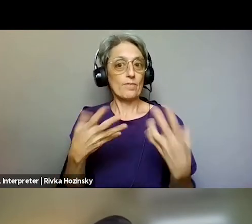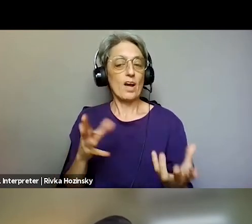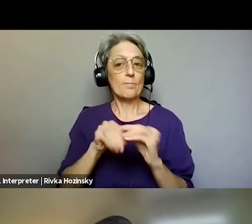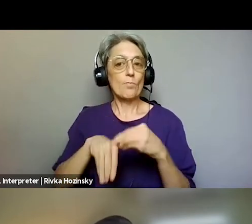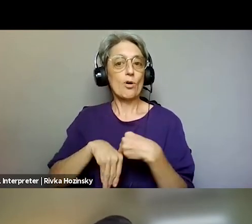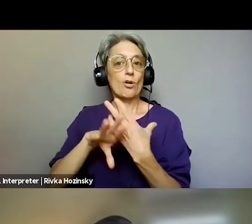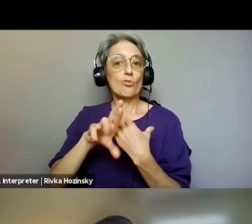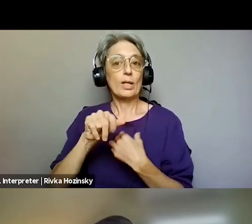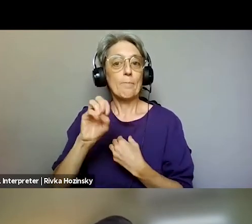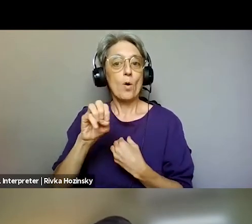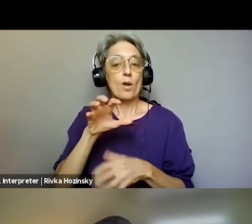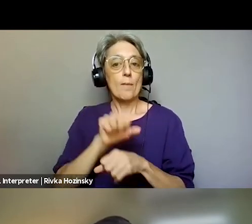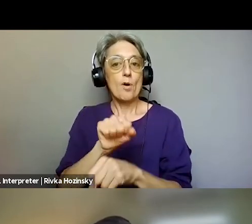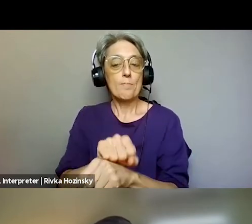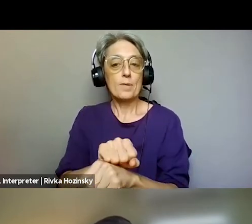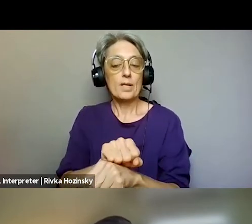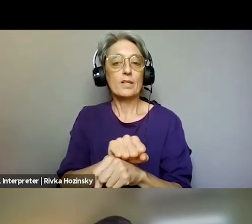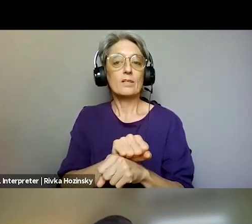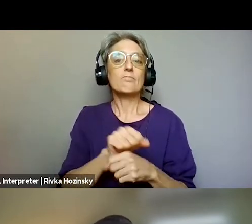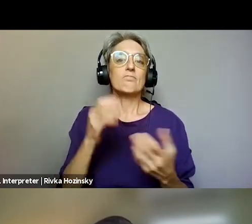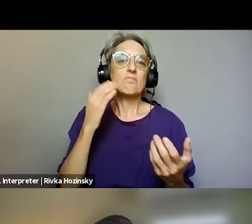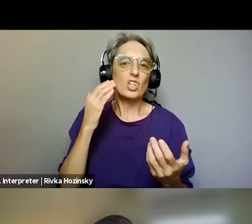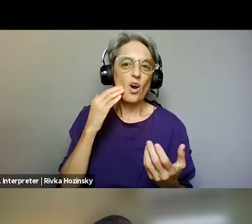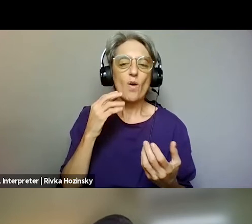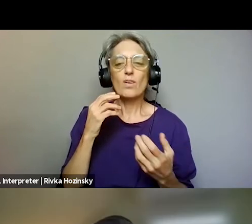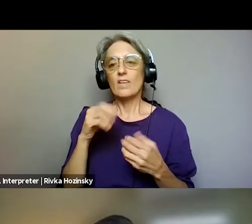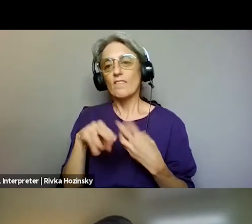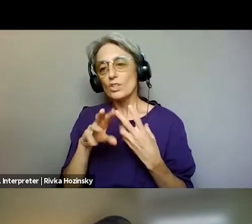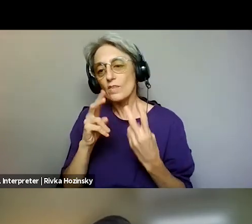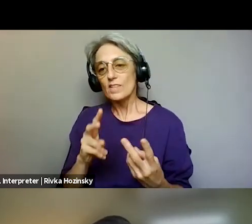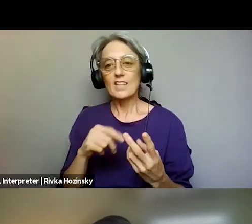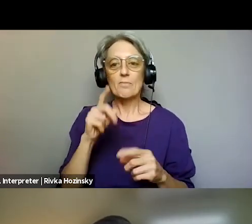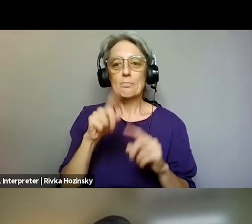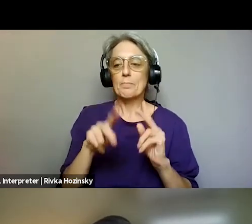the option for you know virtual visits for people who have difficulties with transportation and so